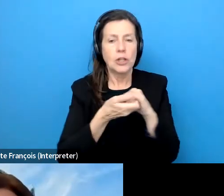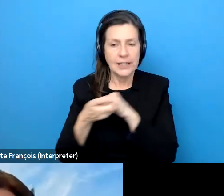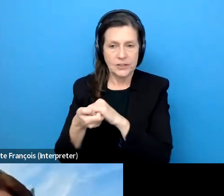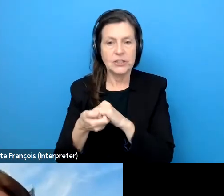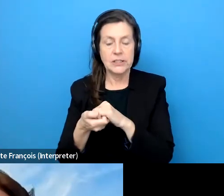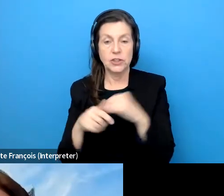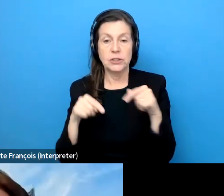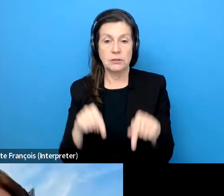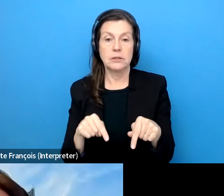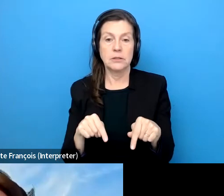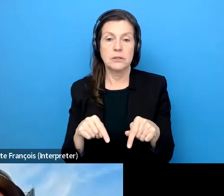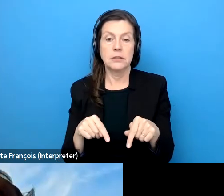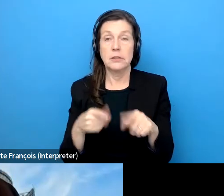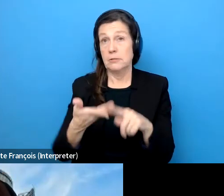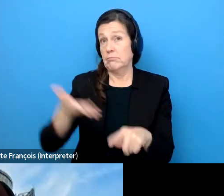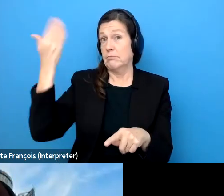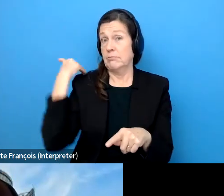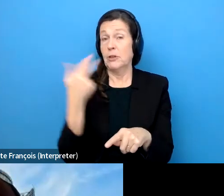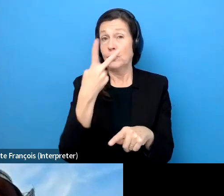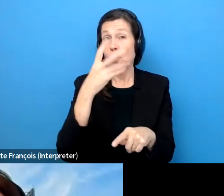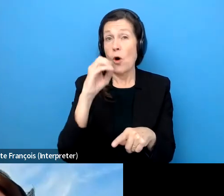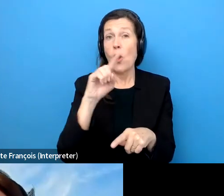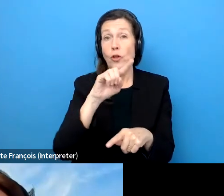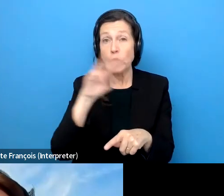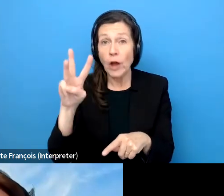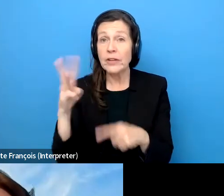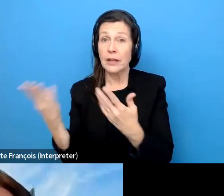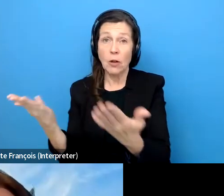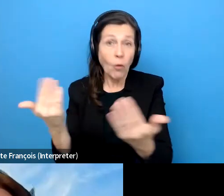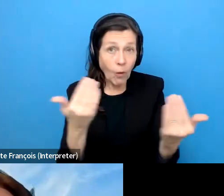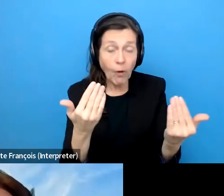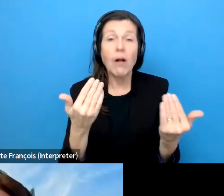That was a call back in 2013 and this call was also relaunched